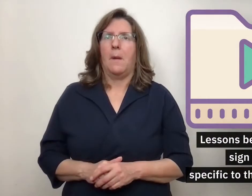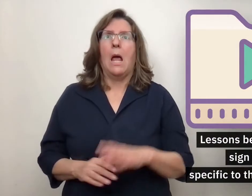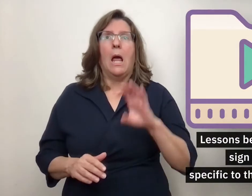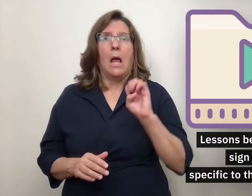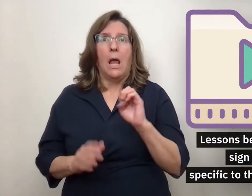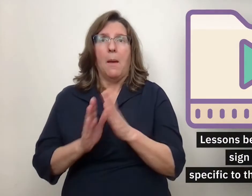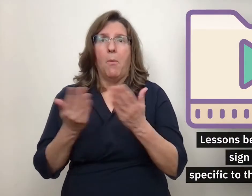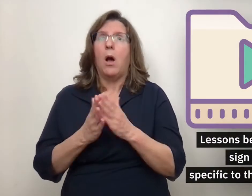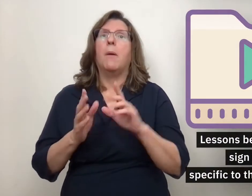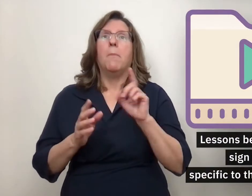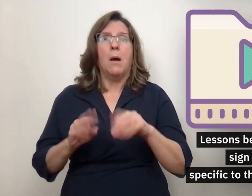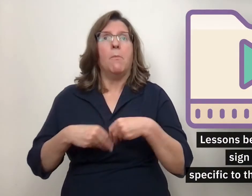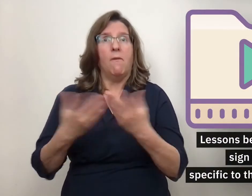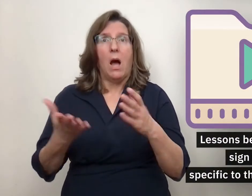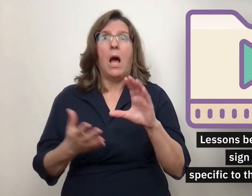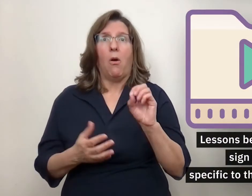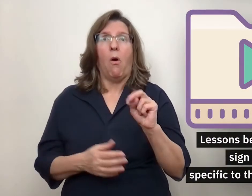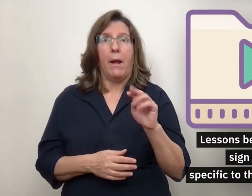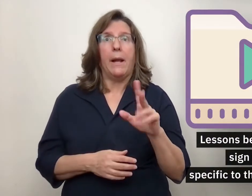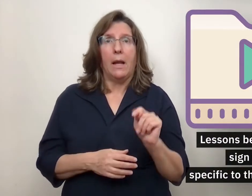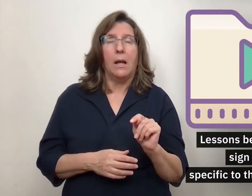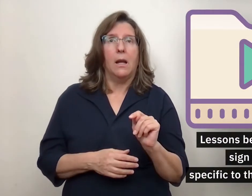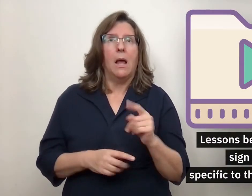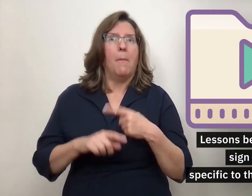E-books are designed to cover specific content.